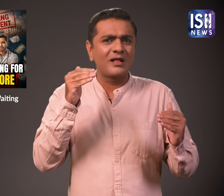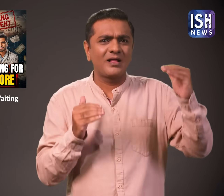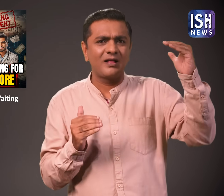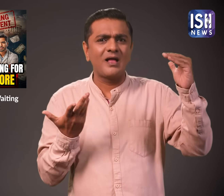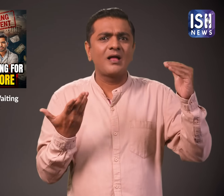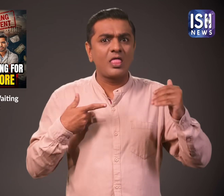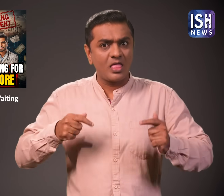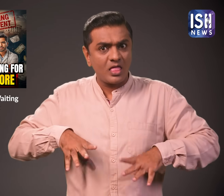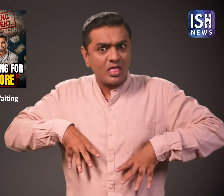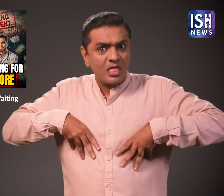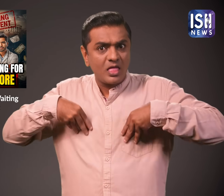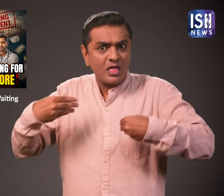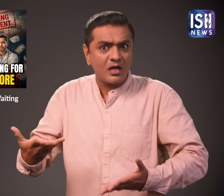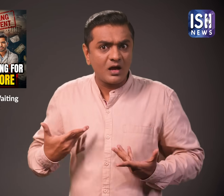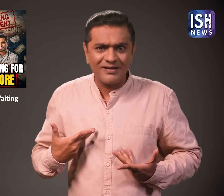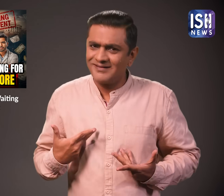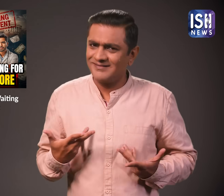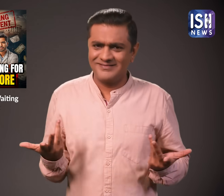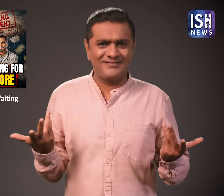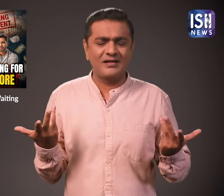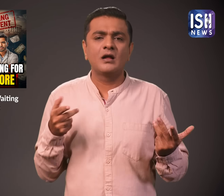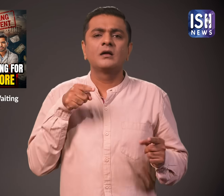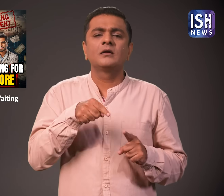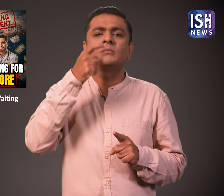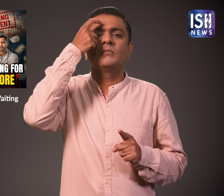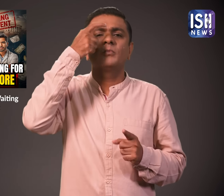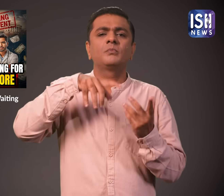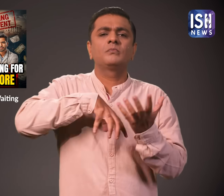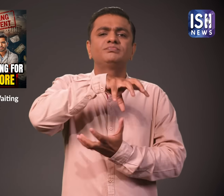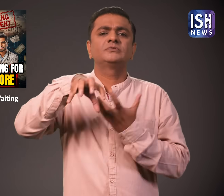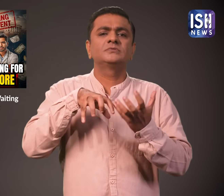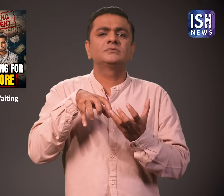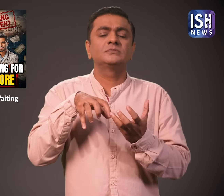Due to mismatch in funds, private hospitals are refusing to bear the cost which is causing chaos.